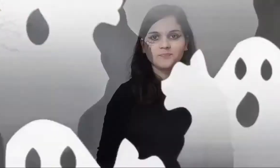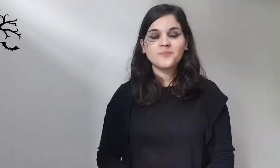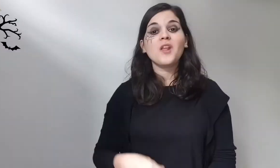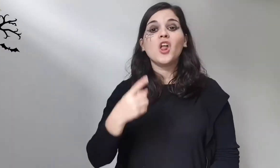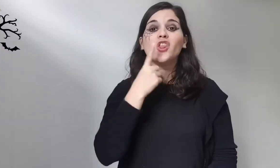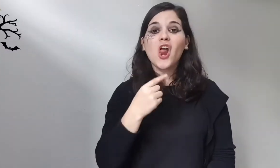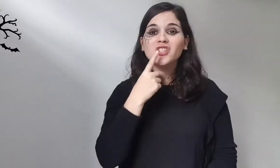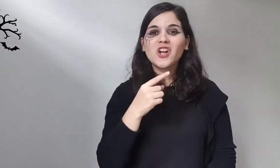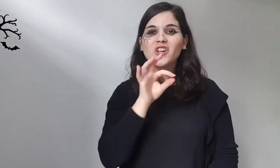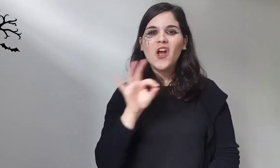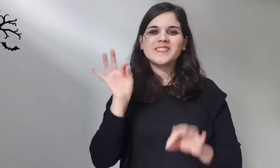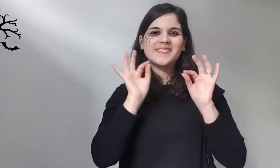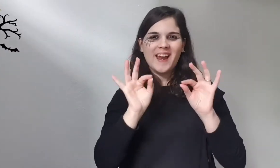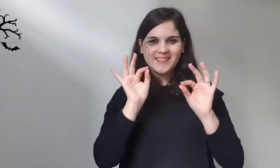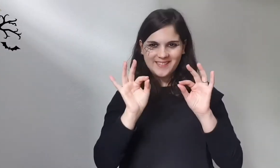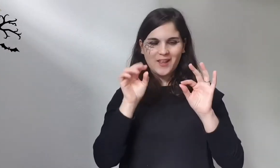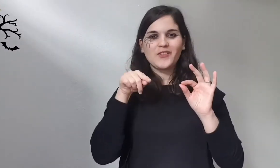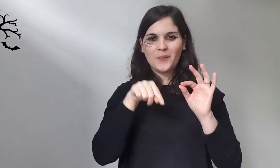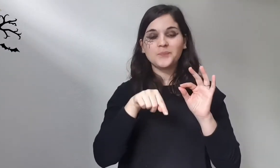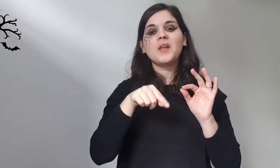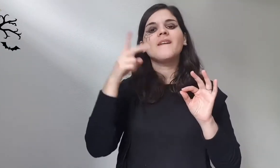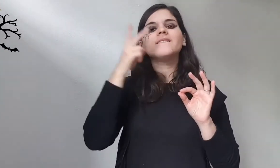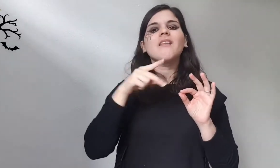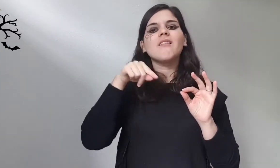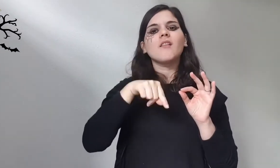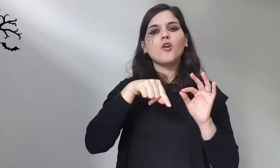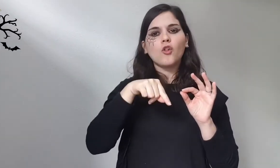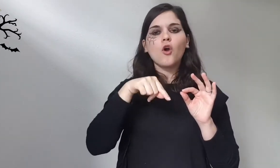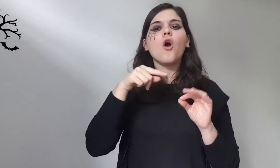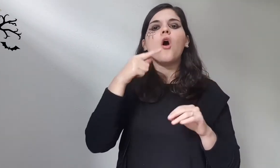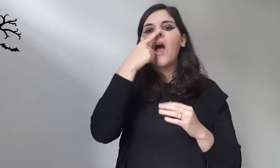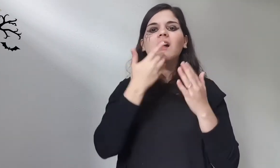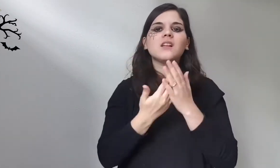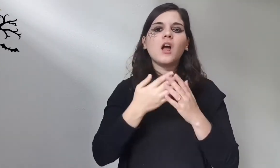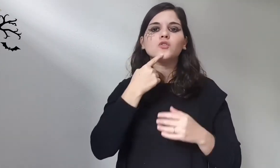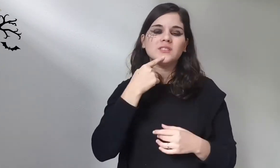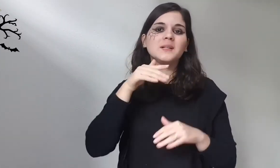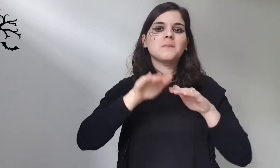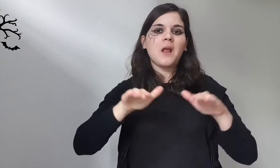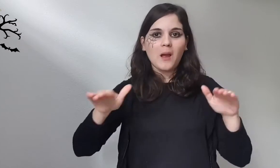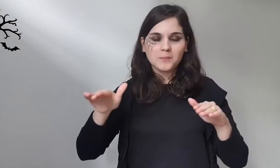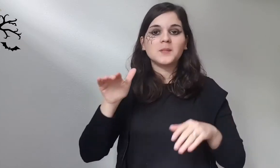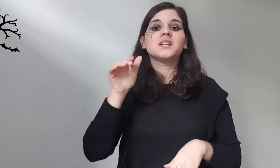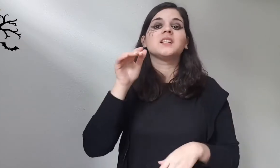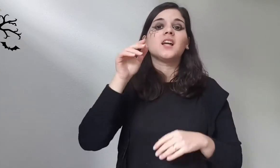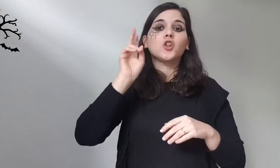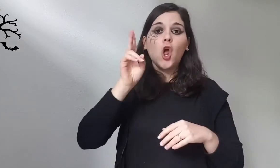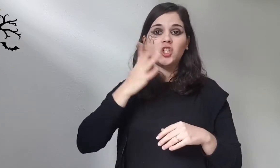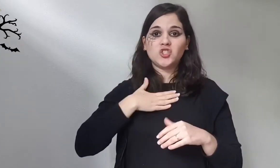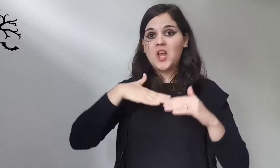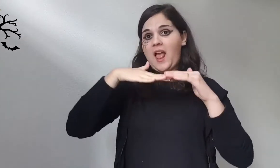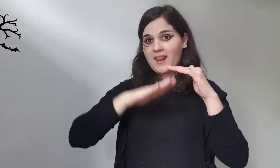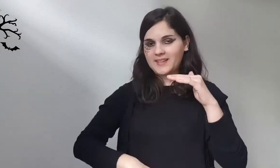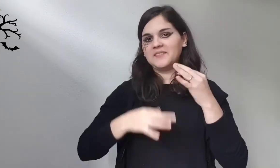Trick-or-treating is suitable for children up to 12 years old,